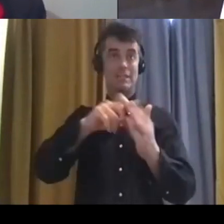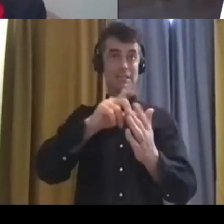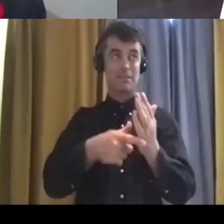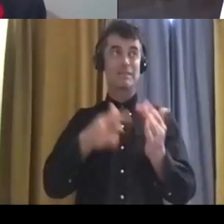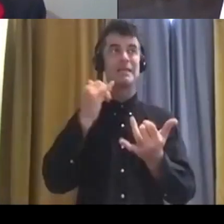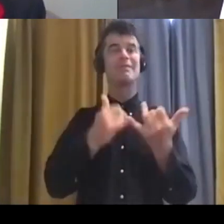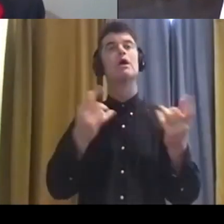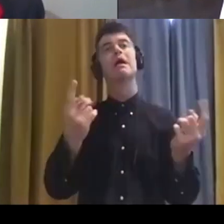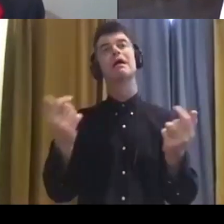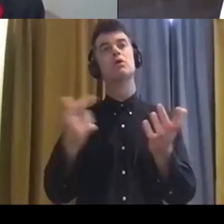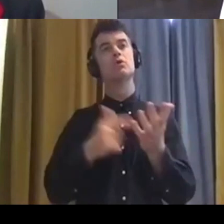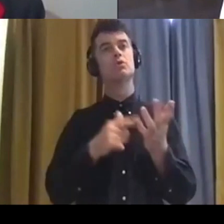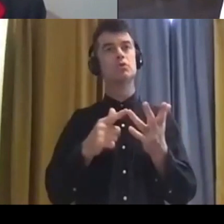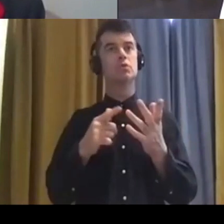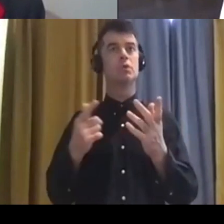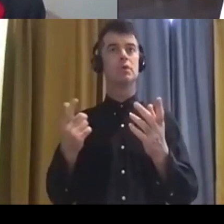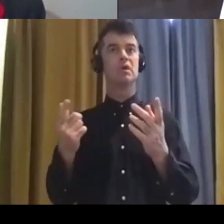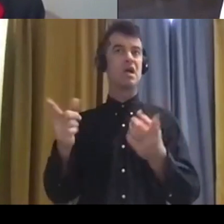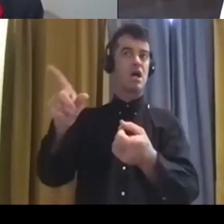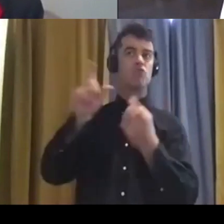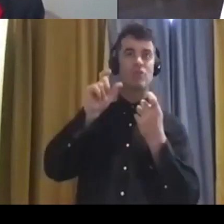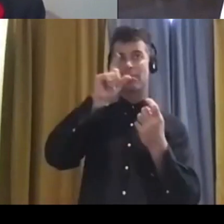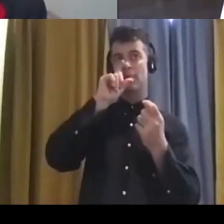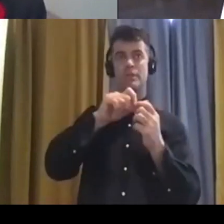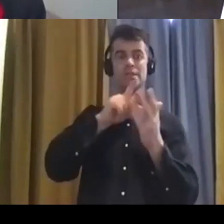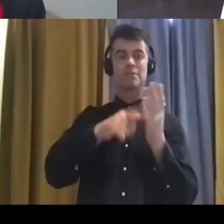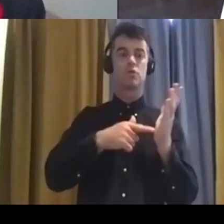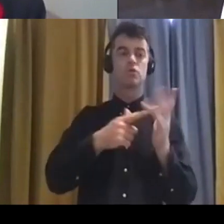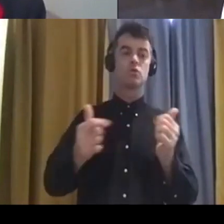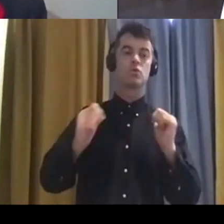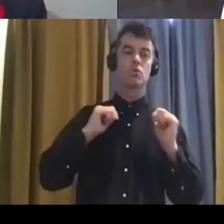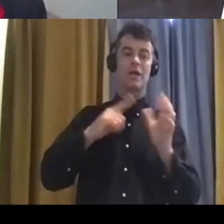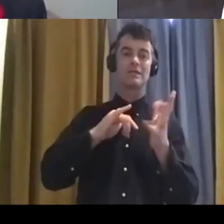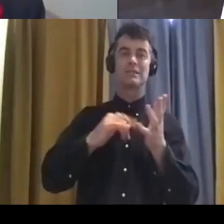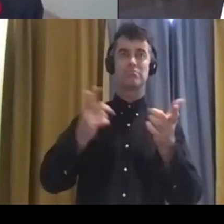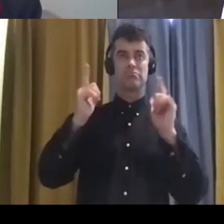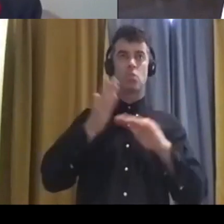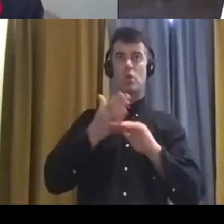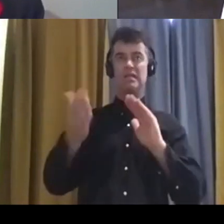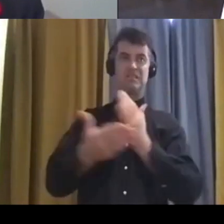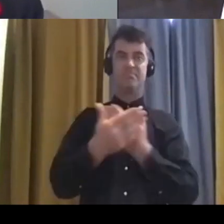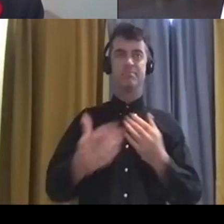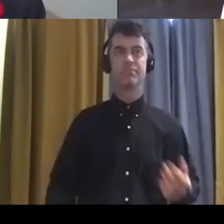easy to attract people with disabilities to you as a choice right. So I do think it is